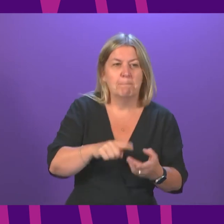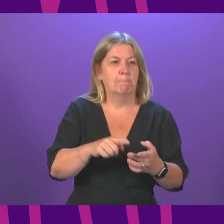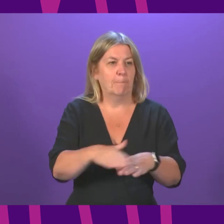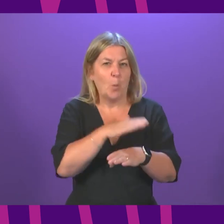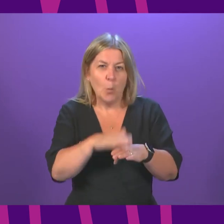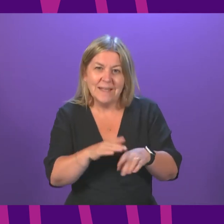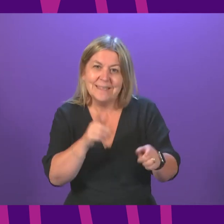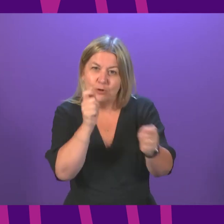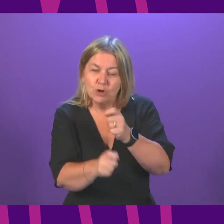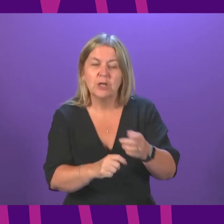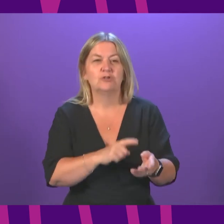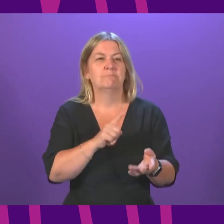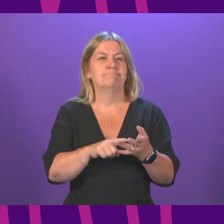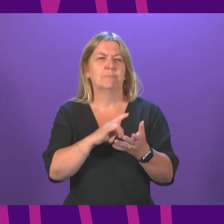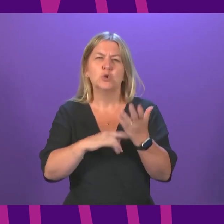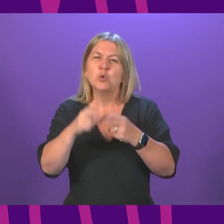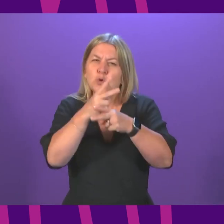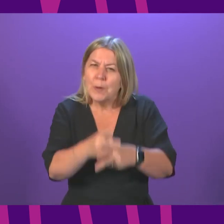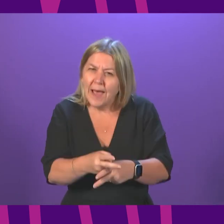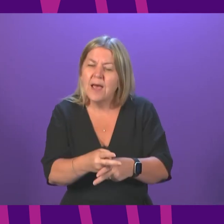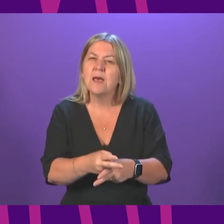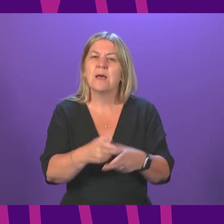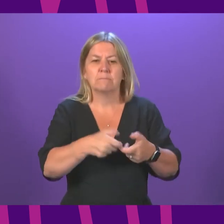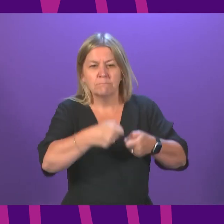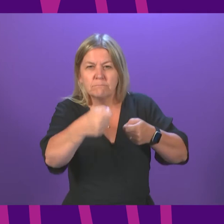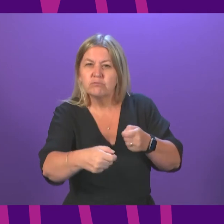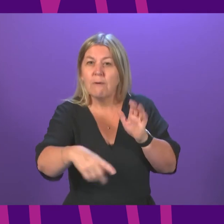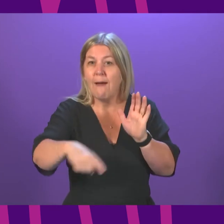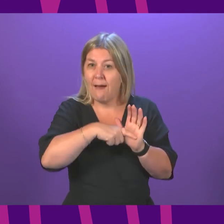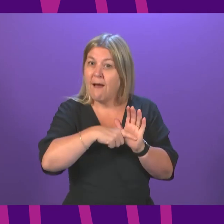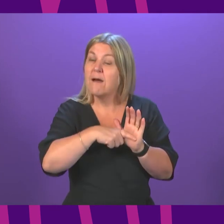Lorna Slater set out our disappointment that the bill does not provide greater protections